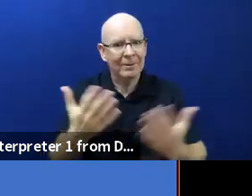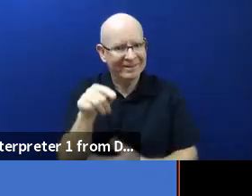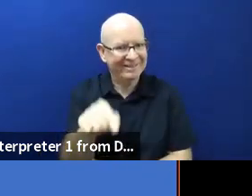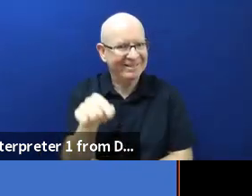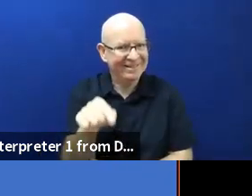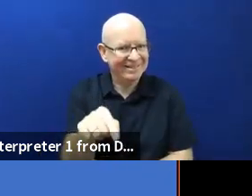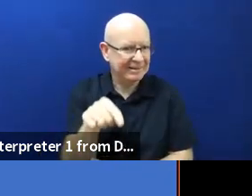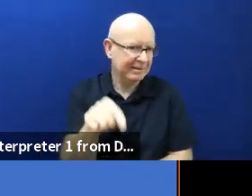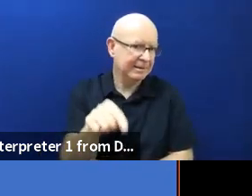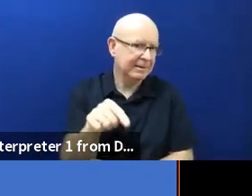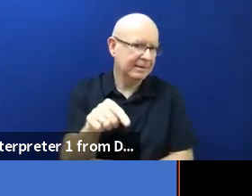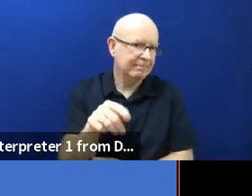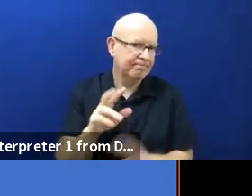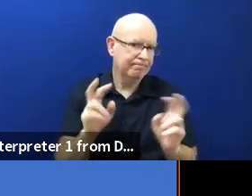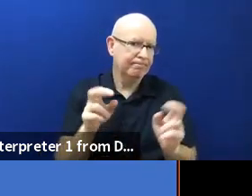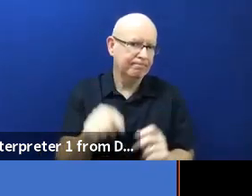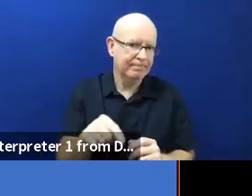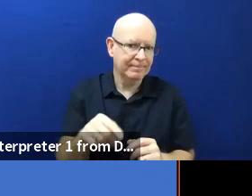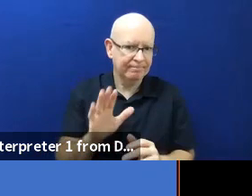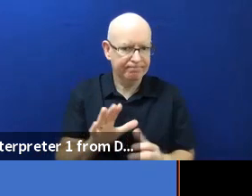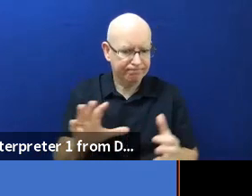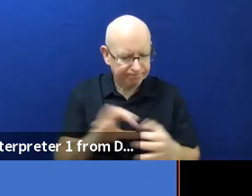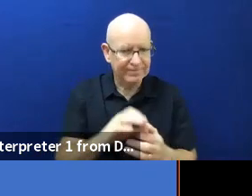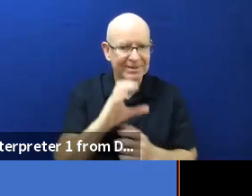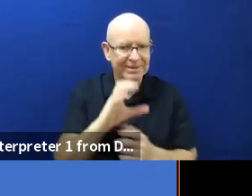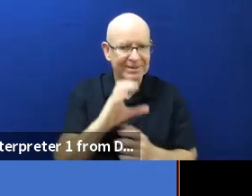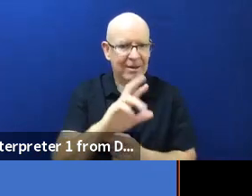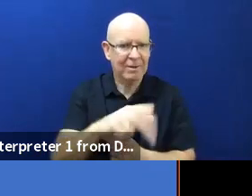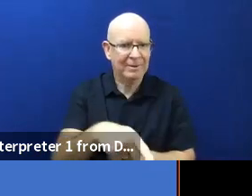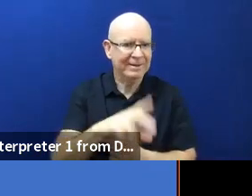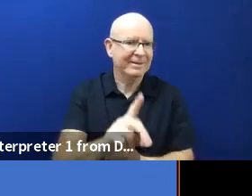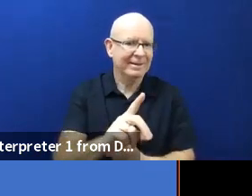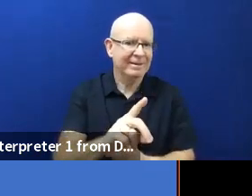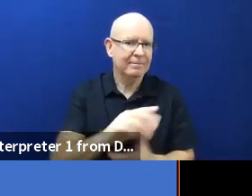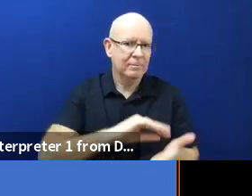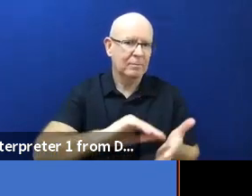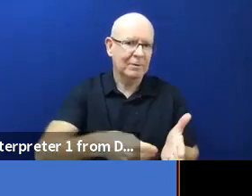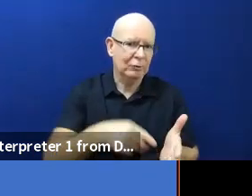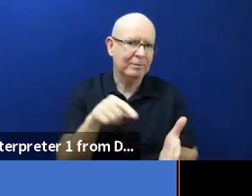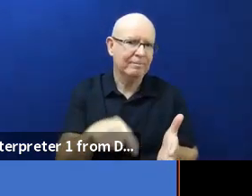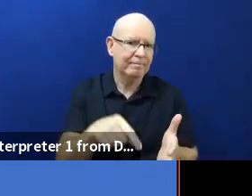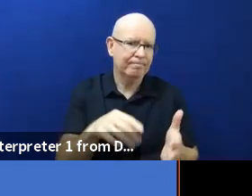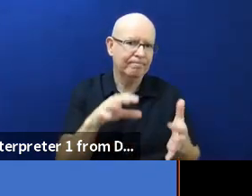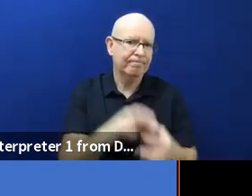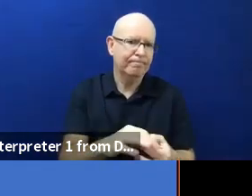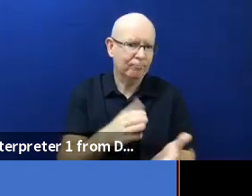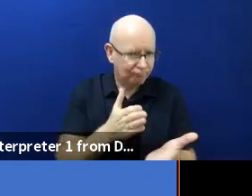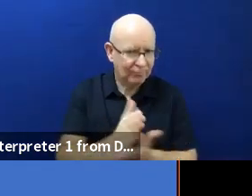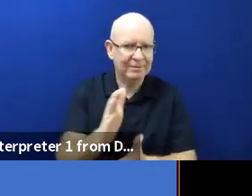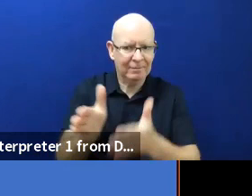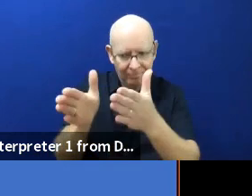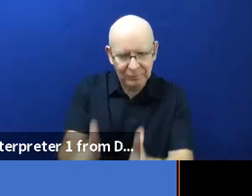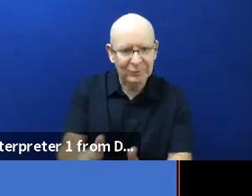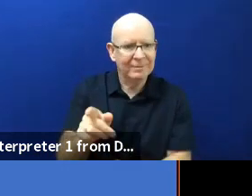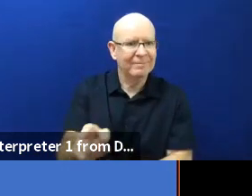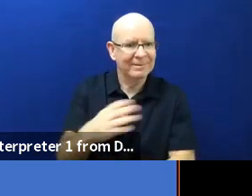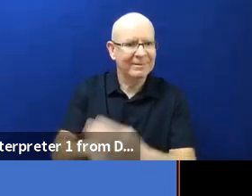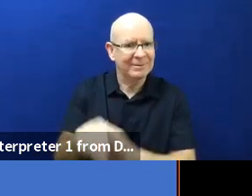lack of Sign Language interpreters, but it can be also overly complex messaging documents that